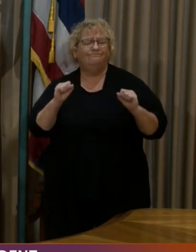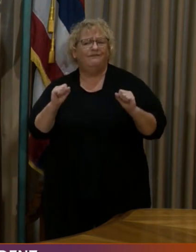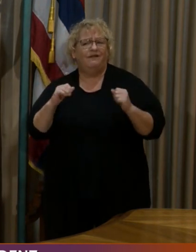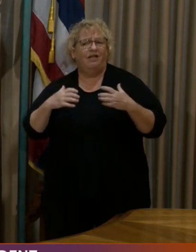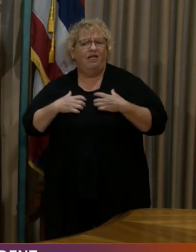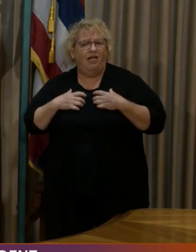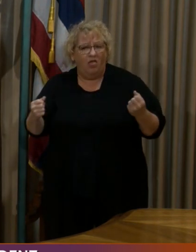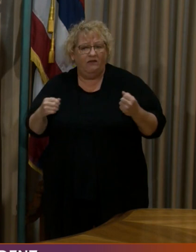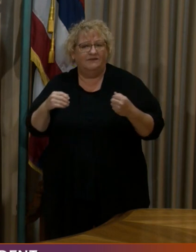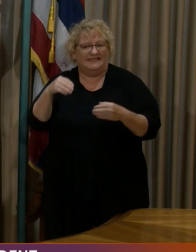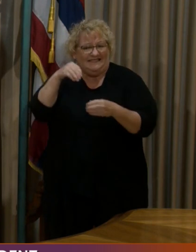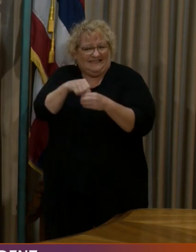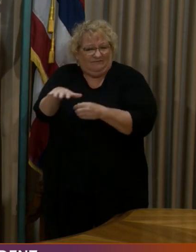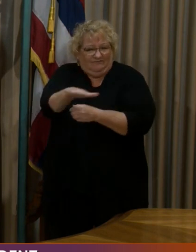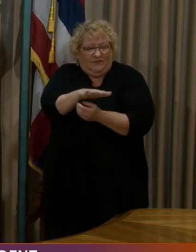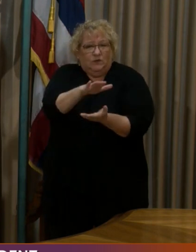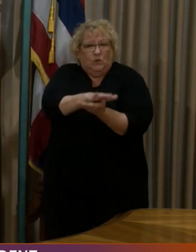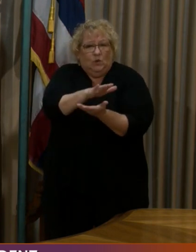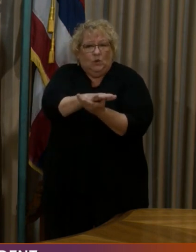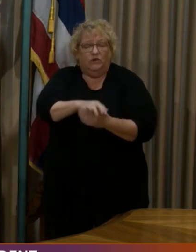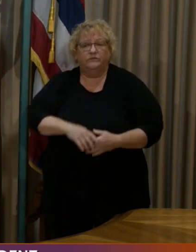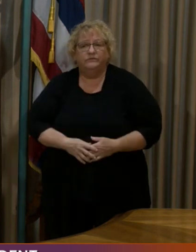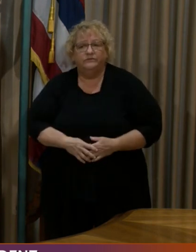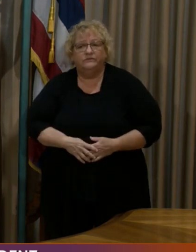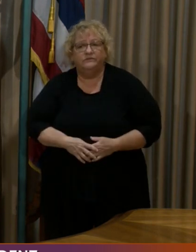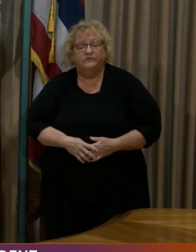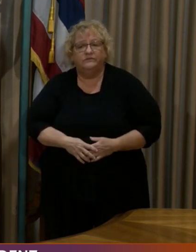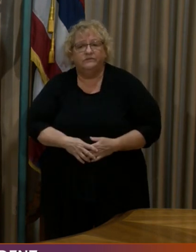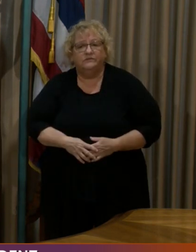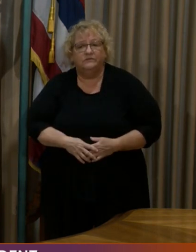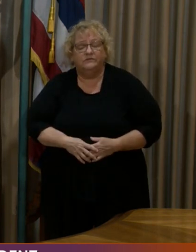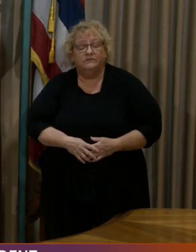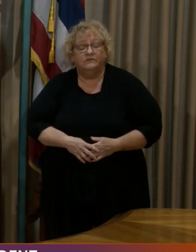FIRST WE NEED OUR CHILDREN TEACHERS AND STAFF TO BE HEALTHY